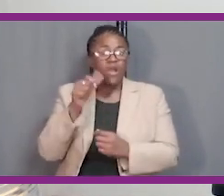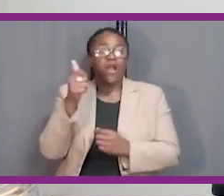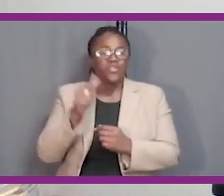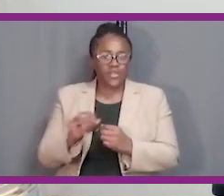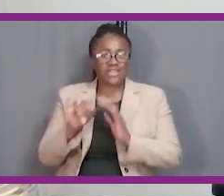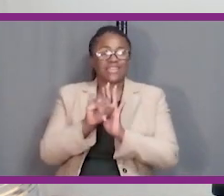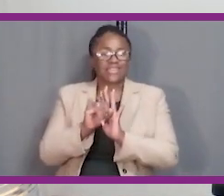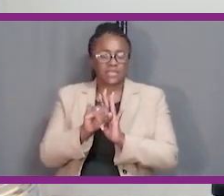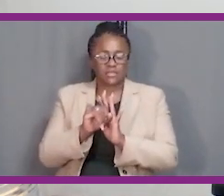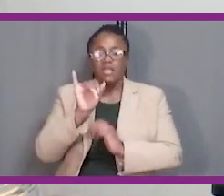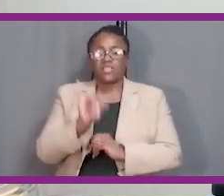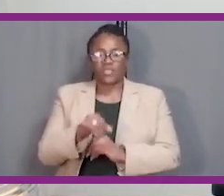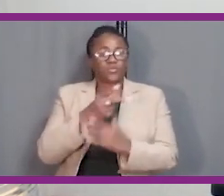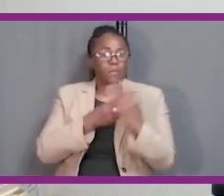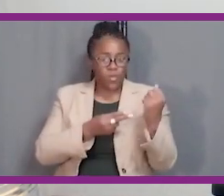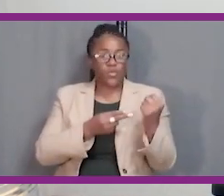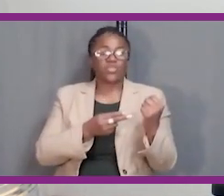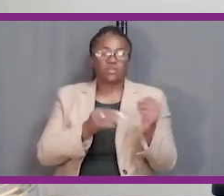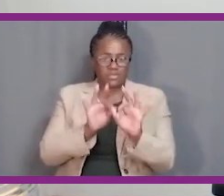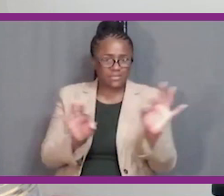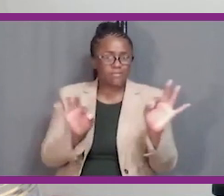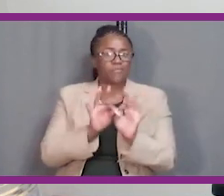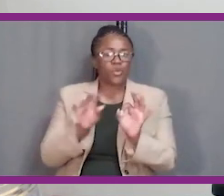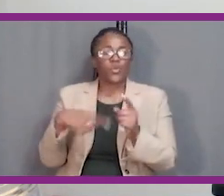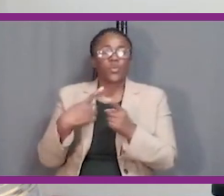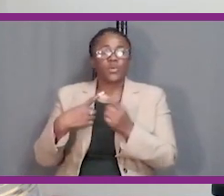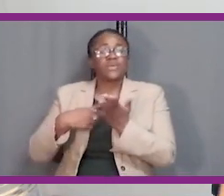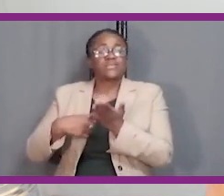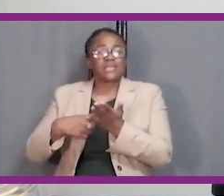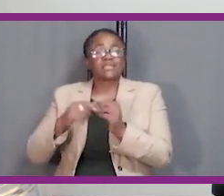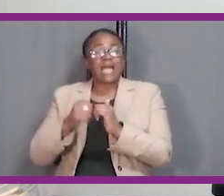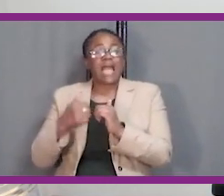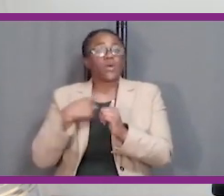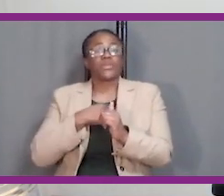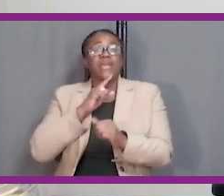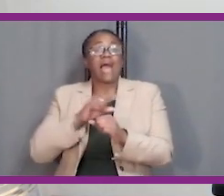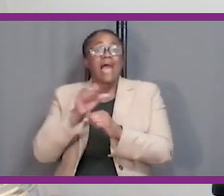actually going to get more anti-discrimination policies, or what have you, passed, or how are we